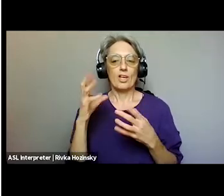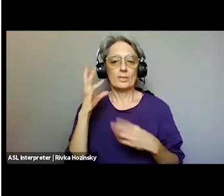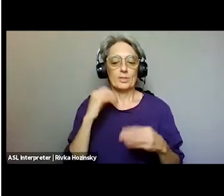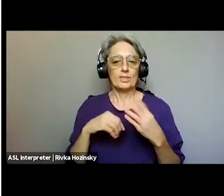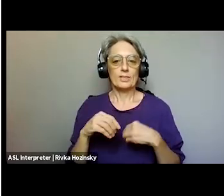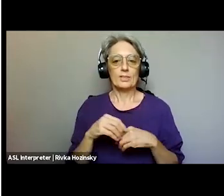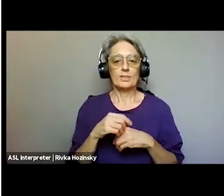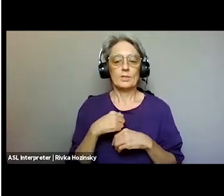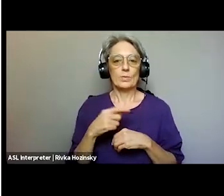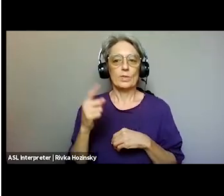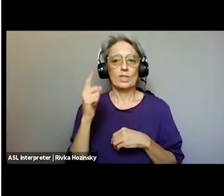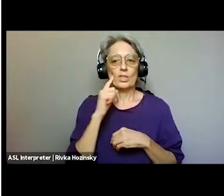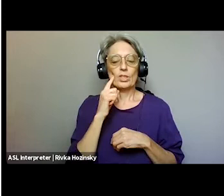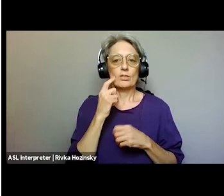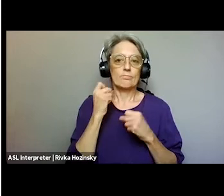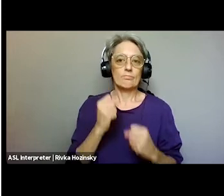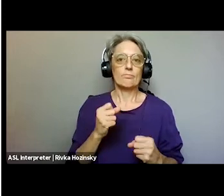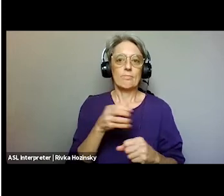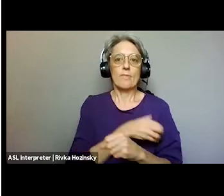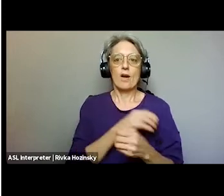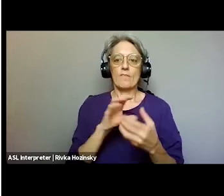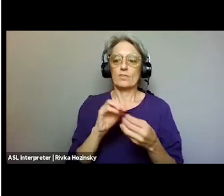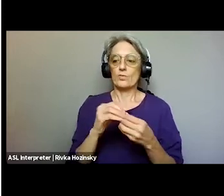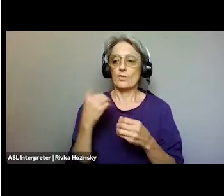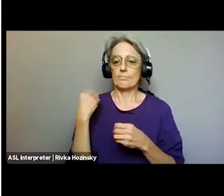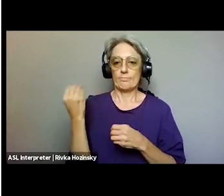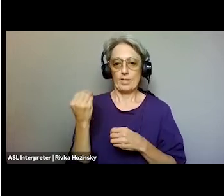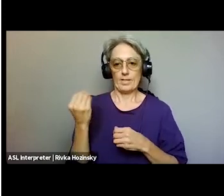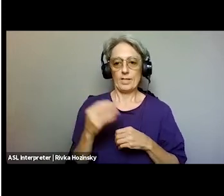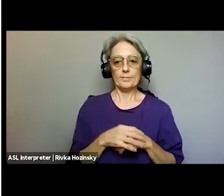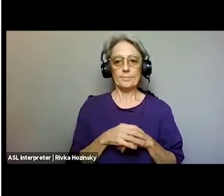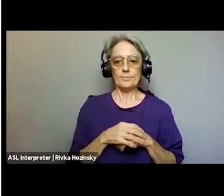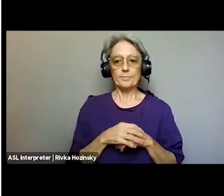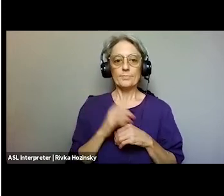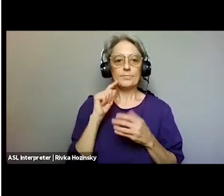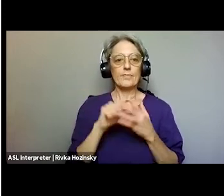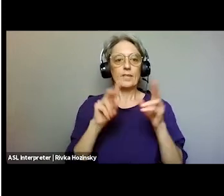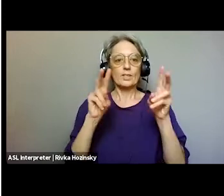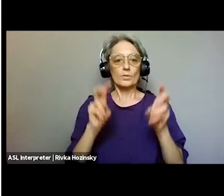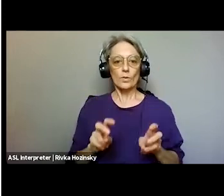impactful and powerful stories on Monday and I think these quotes sort of extend that and show